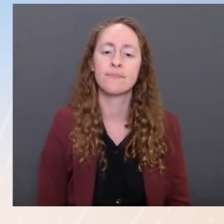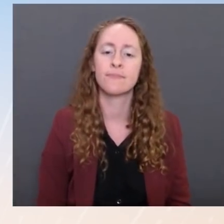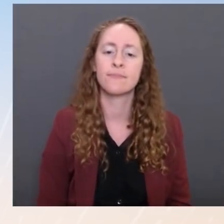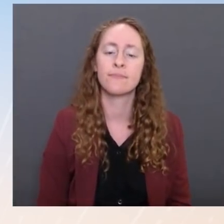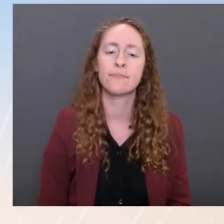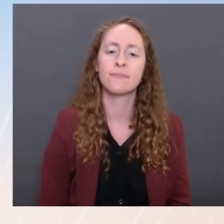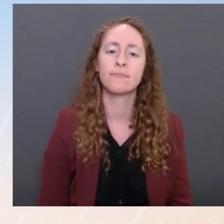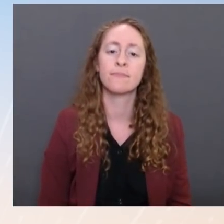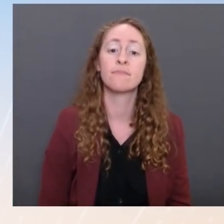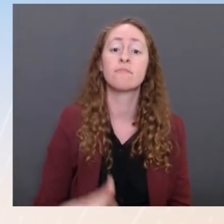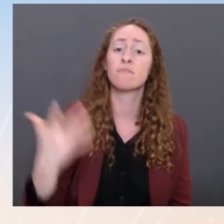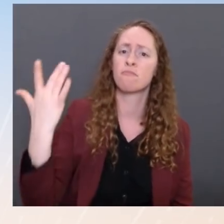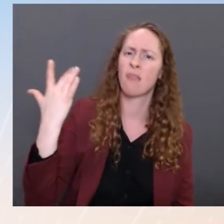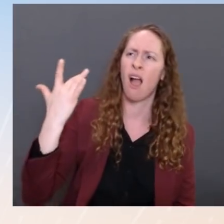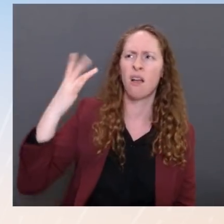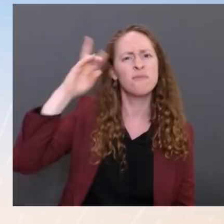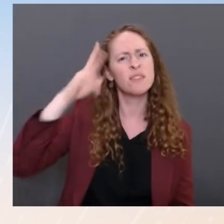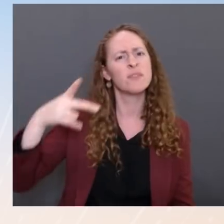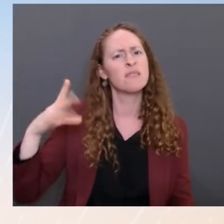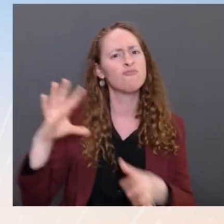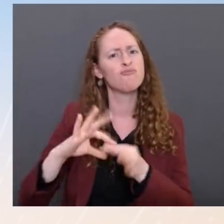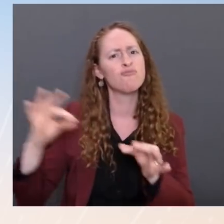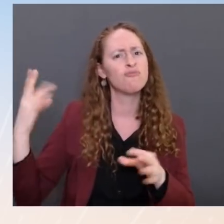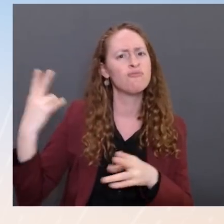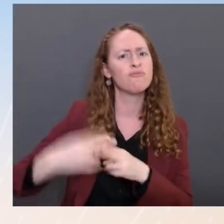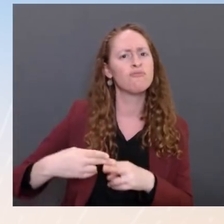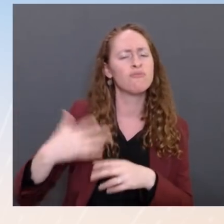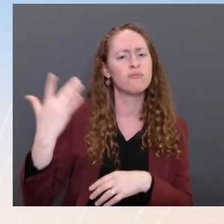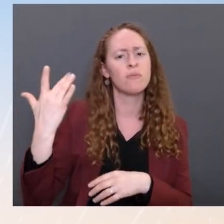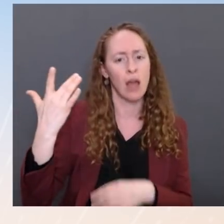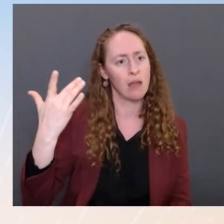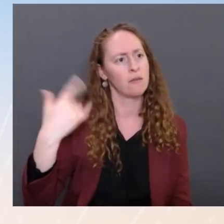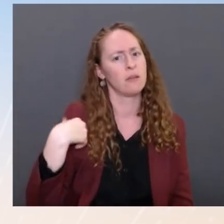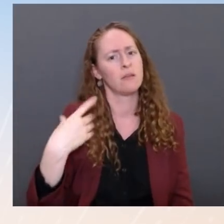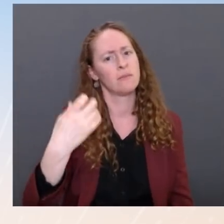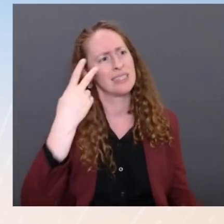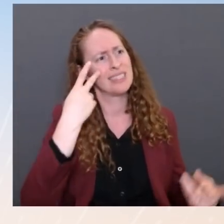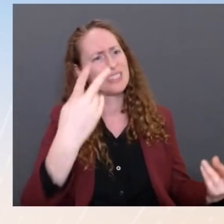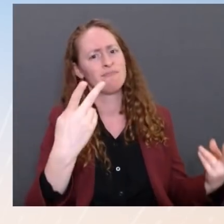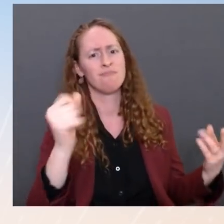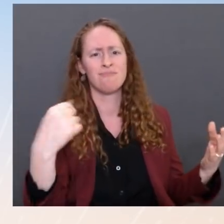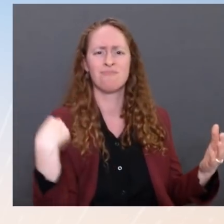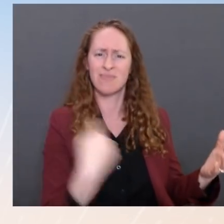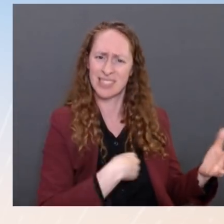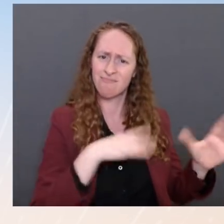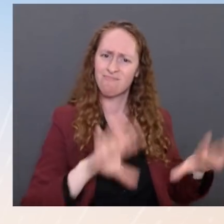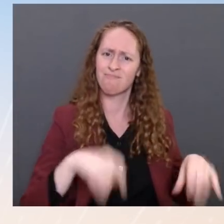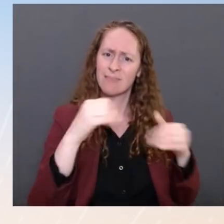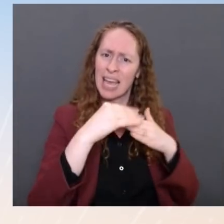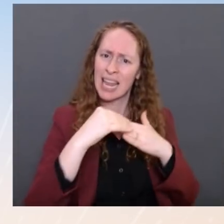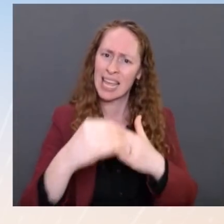to be part of this effort to continue to lead this effort. And without that funding, we won't be as well positioned.